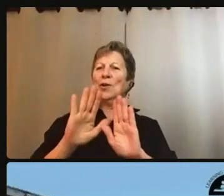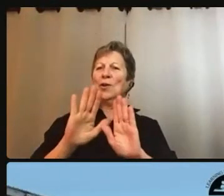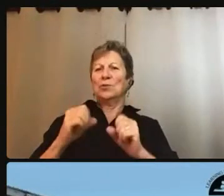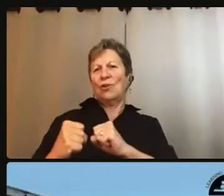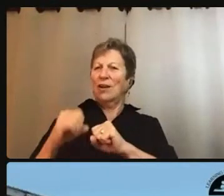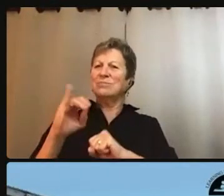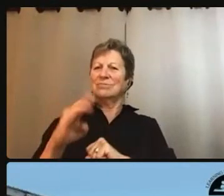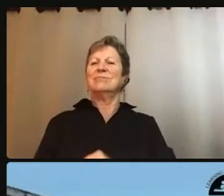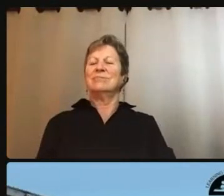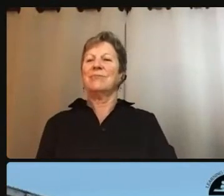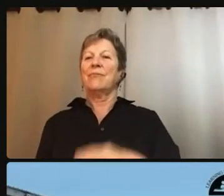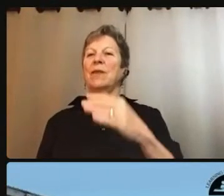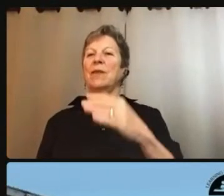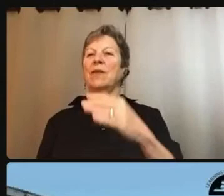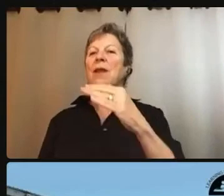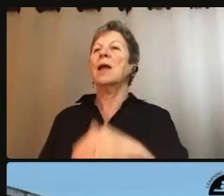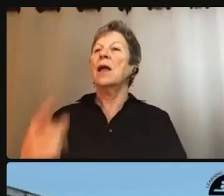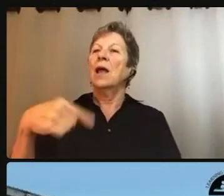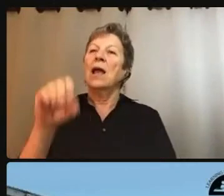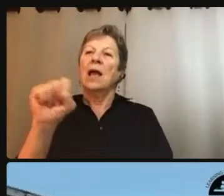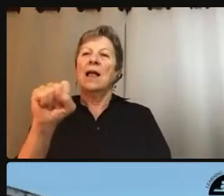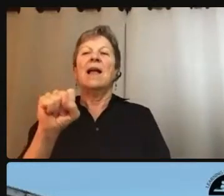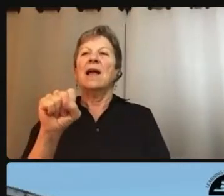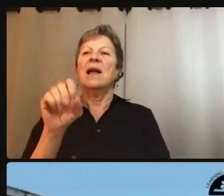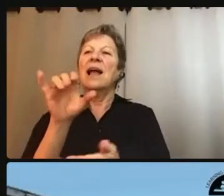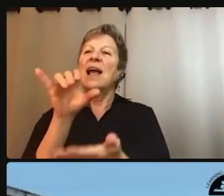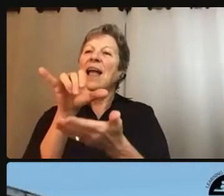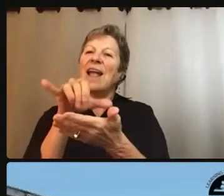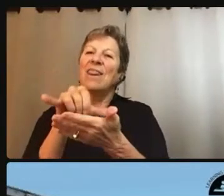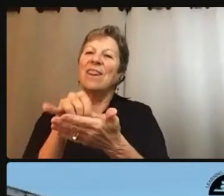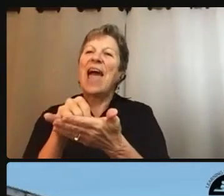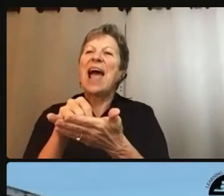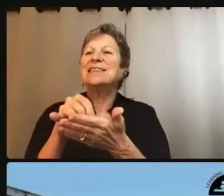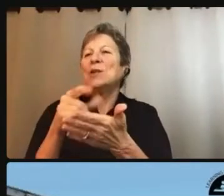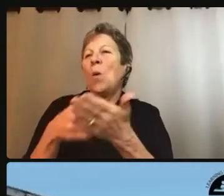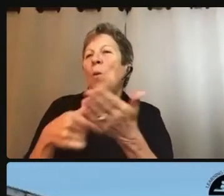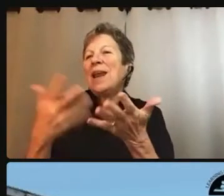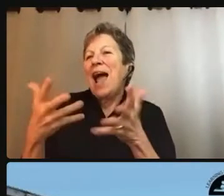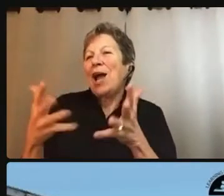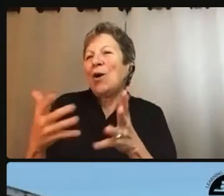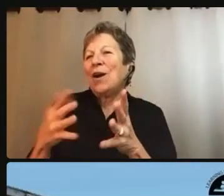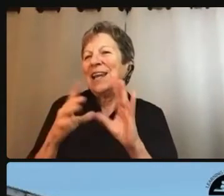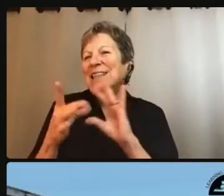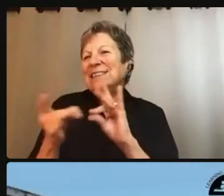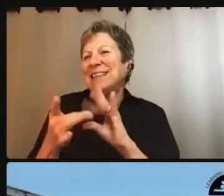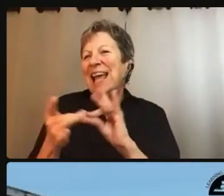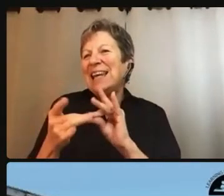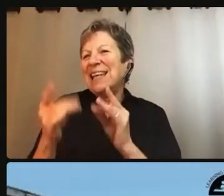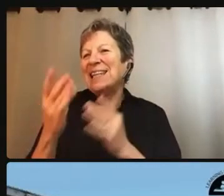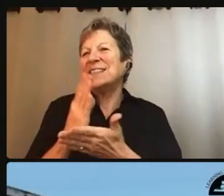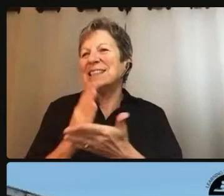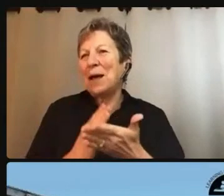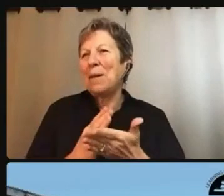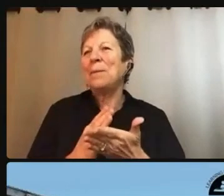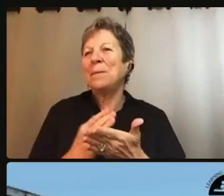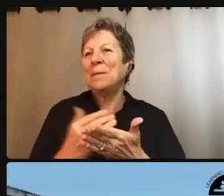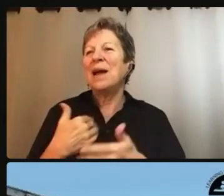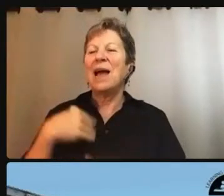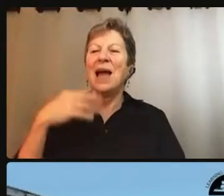SO WE ARE ABLE TO PROVIDE STRONG GOVERNANCE. YEAH.